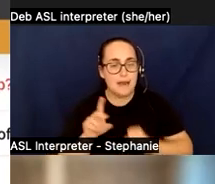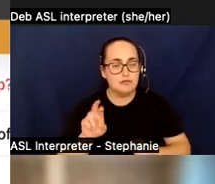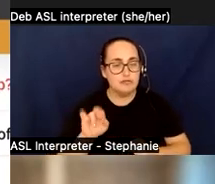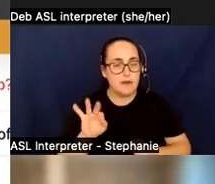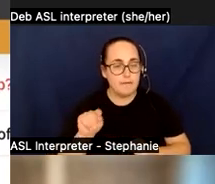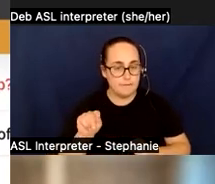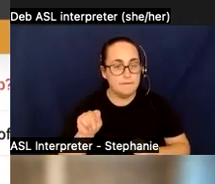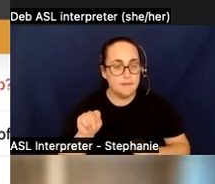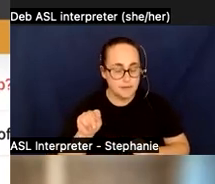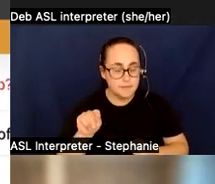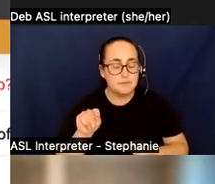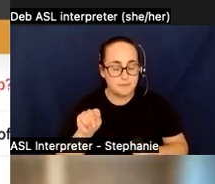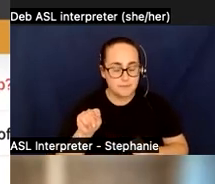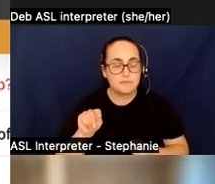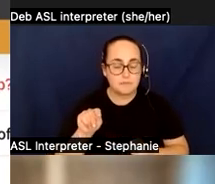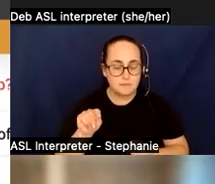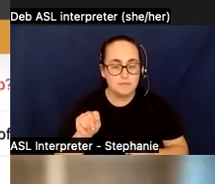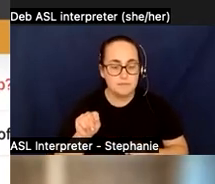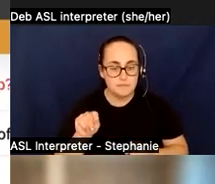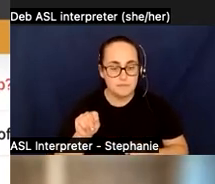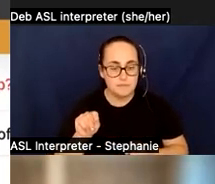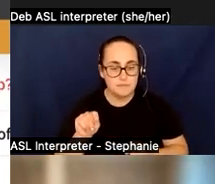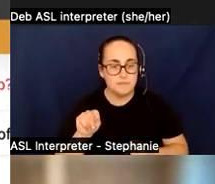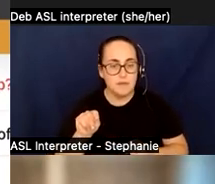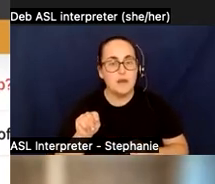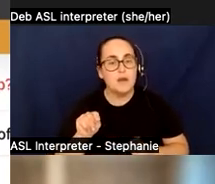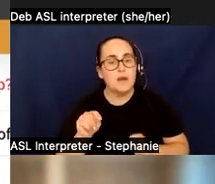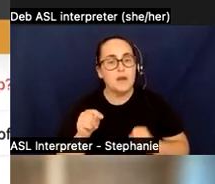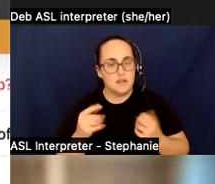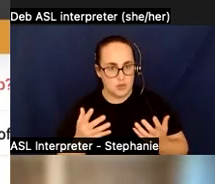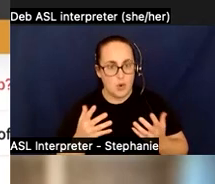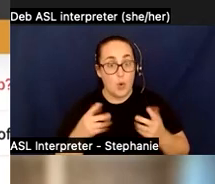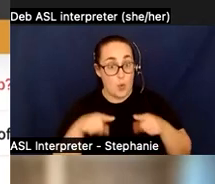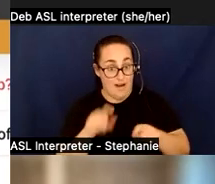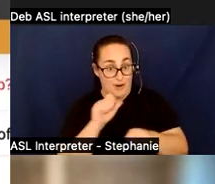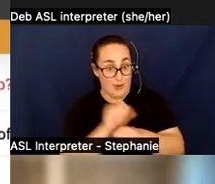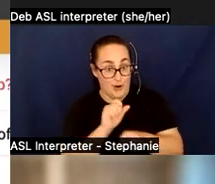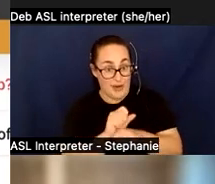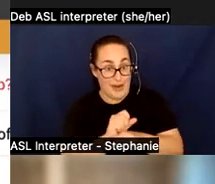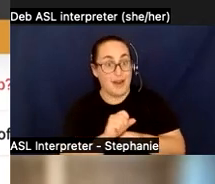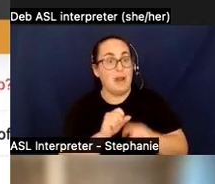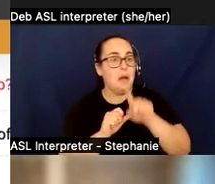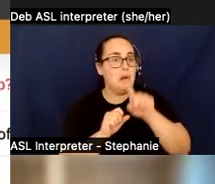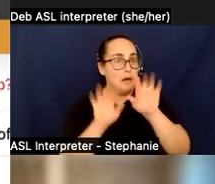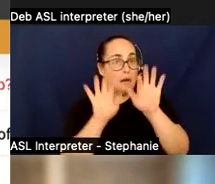It will just make sure that everything is being saved as you're entering it. If you are going to